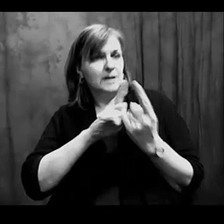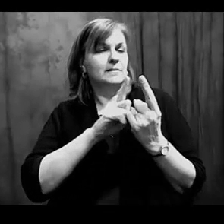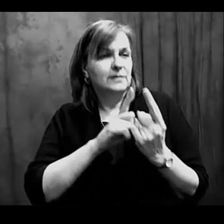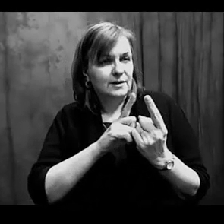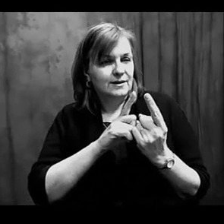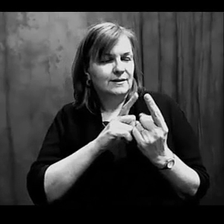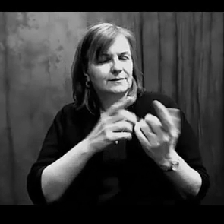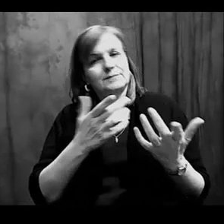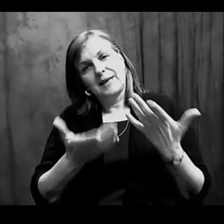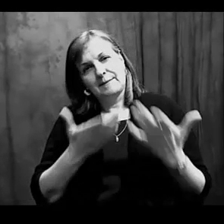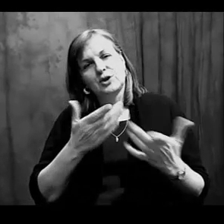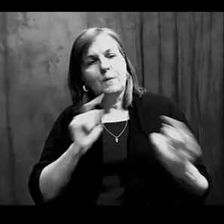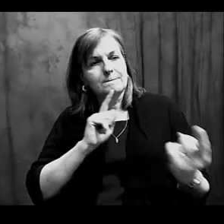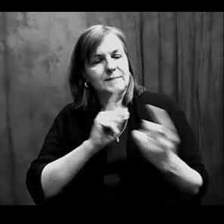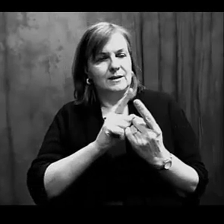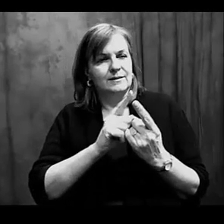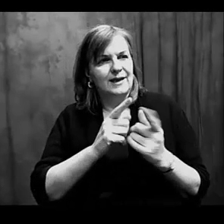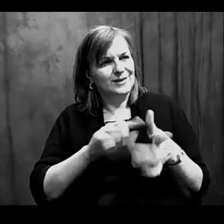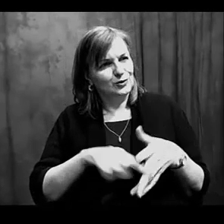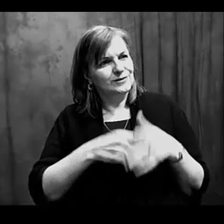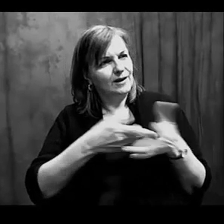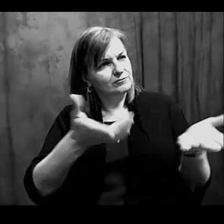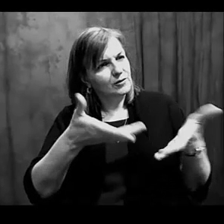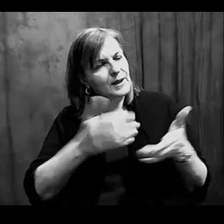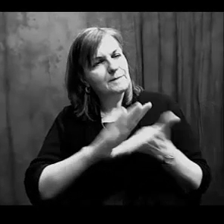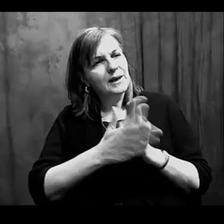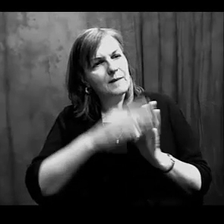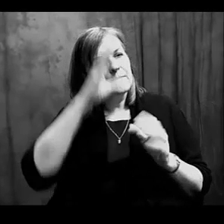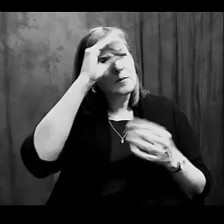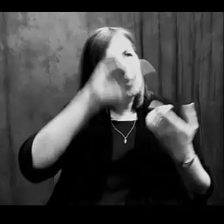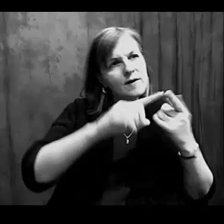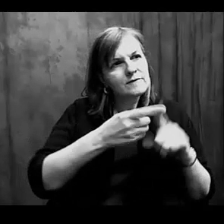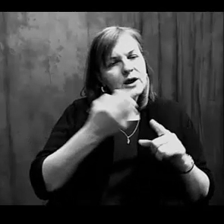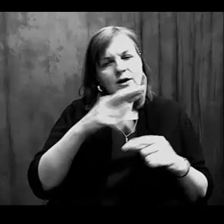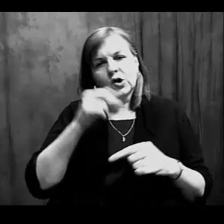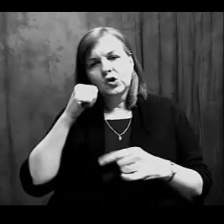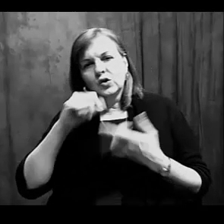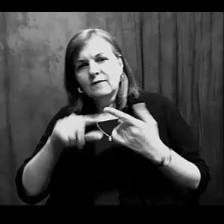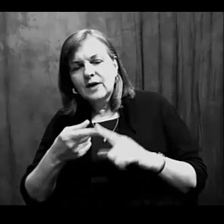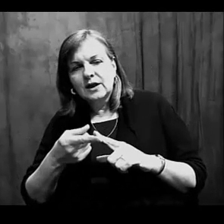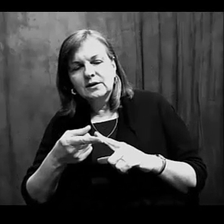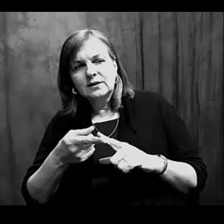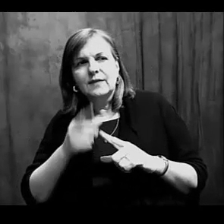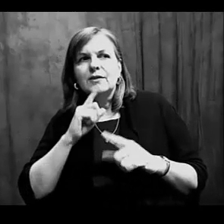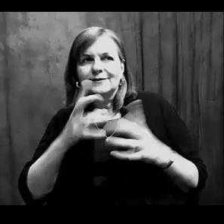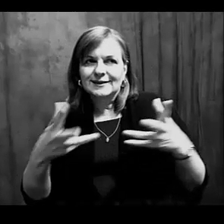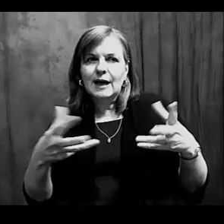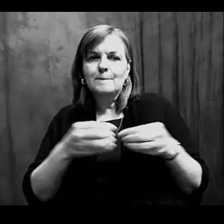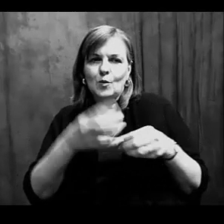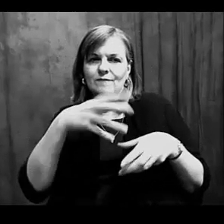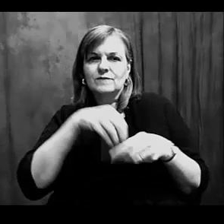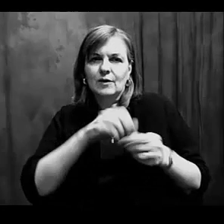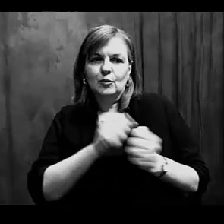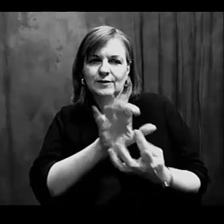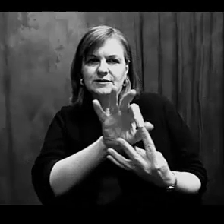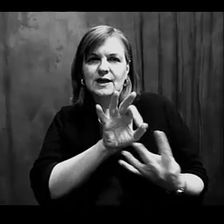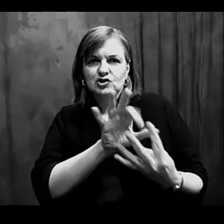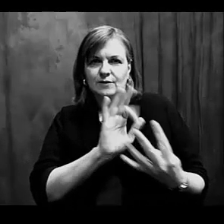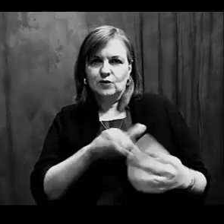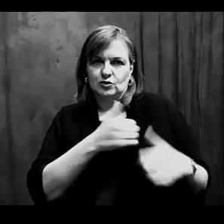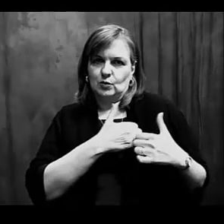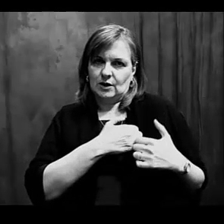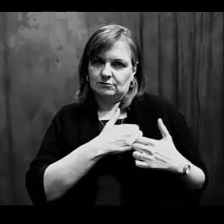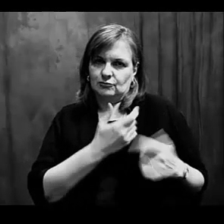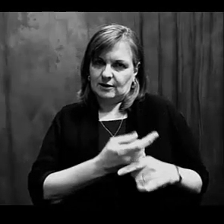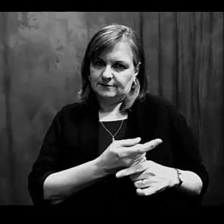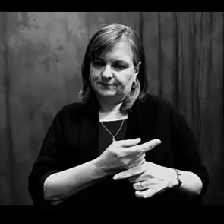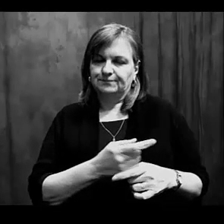well it might have been -- but then to carry out of a conversation and become boyfriend and girlfriend there's something else going on